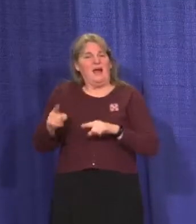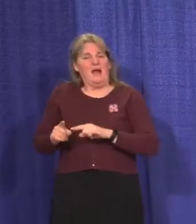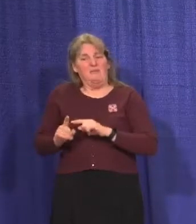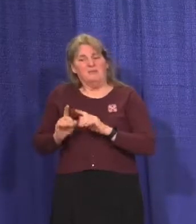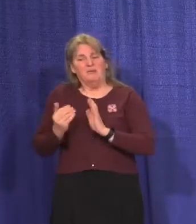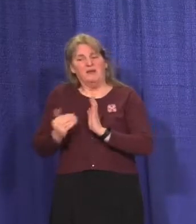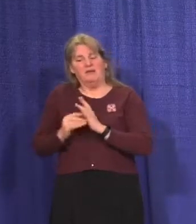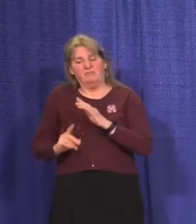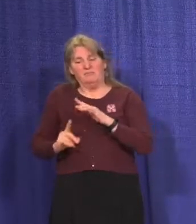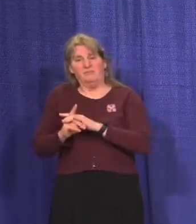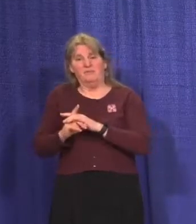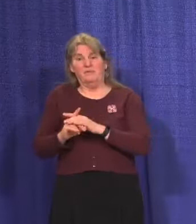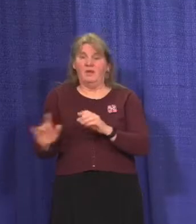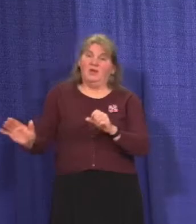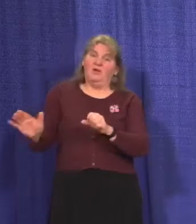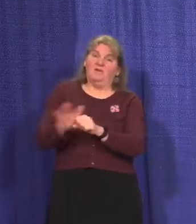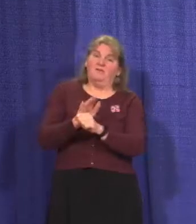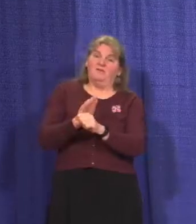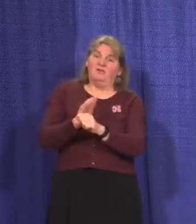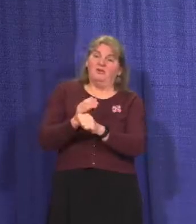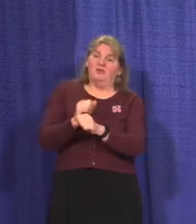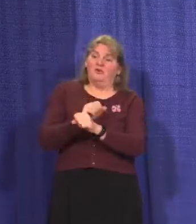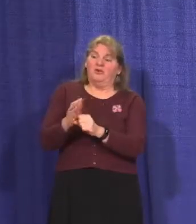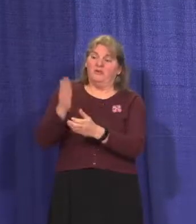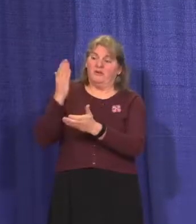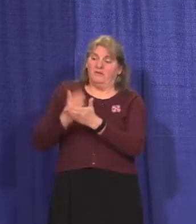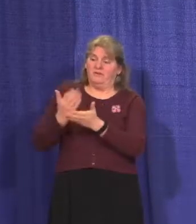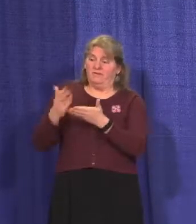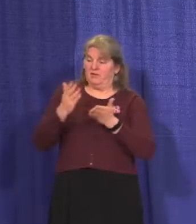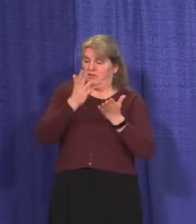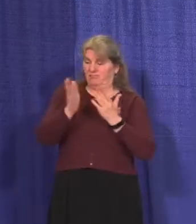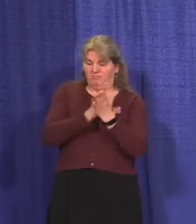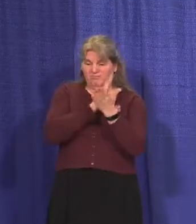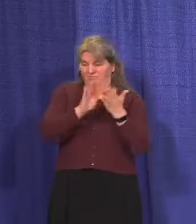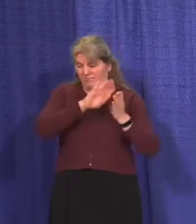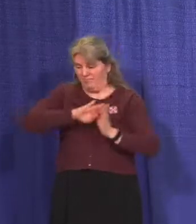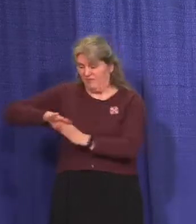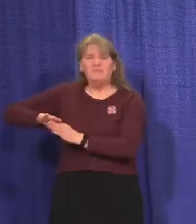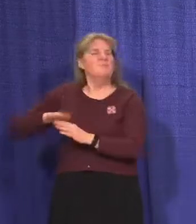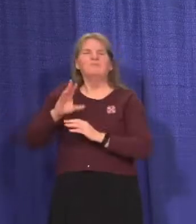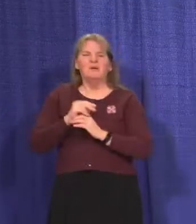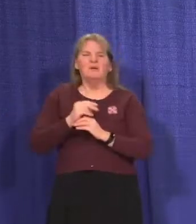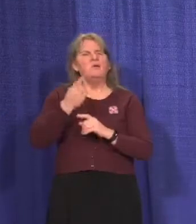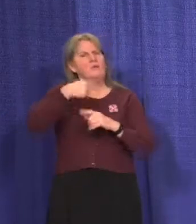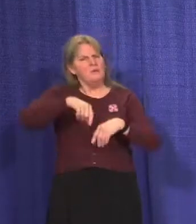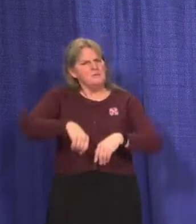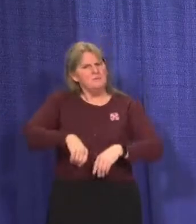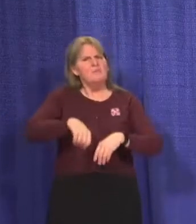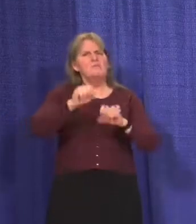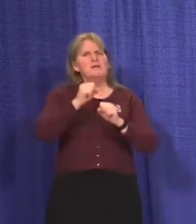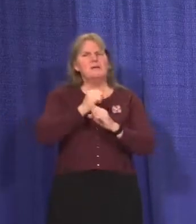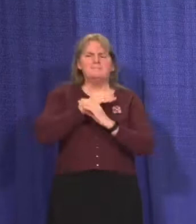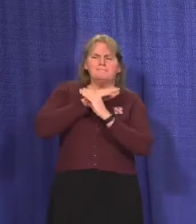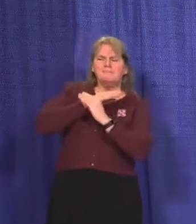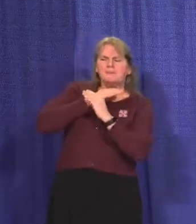even though we can do much to prevent the spread if imported into the territory.